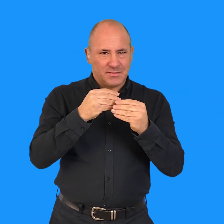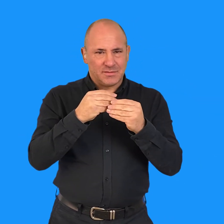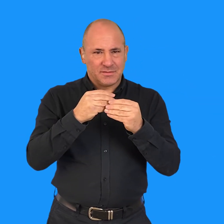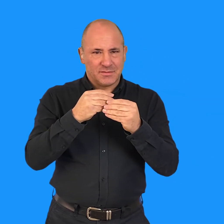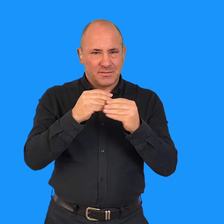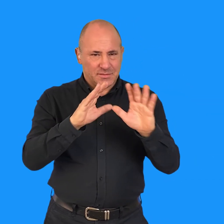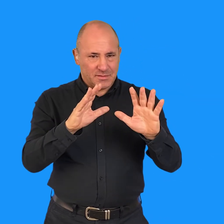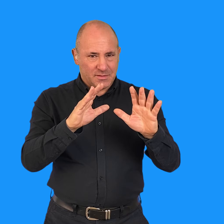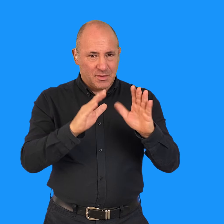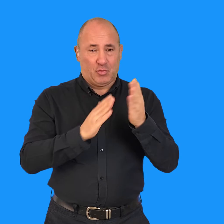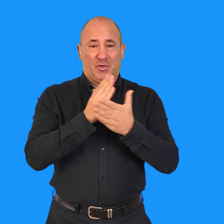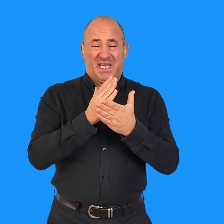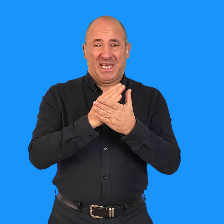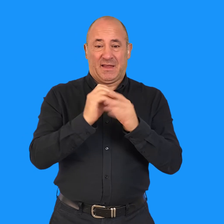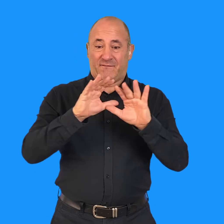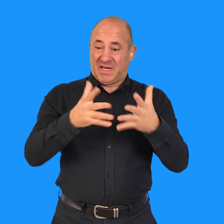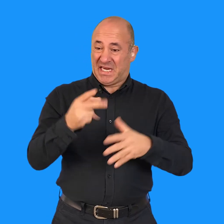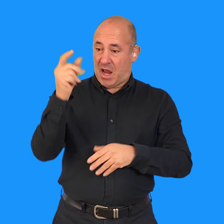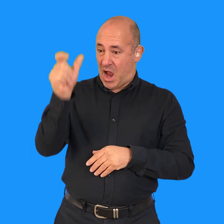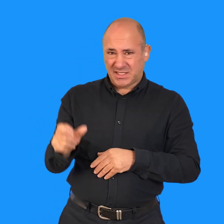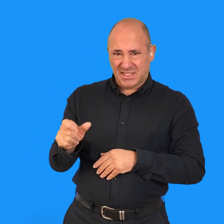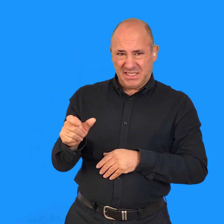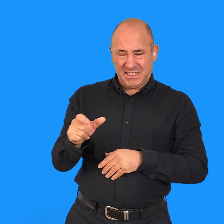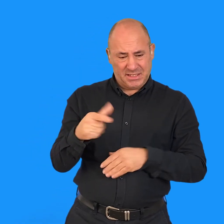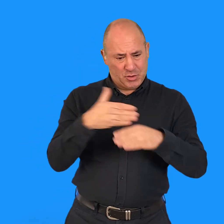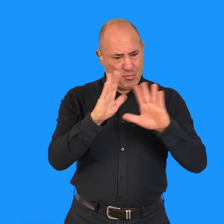And without the artist, there is no piece of work .